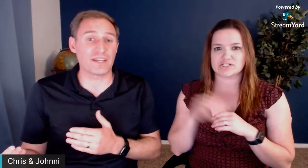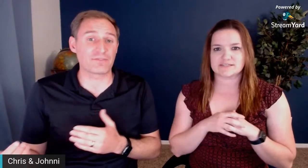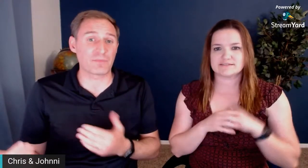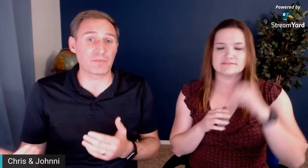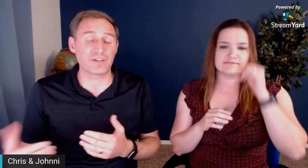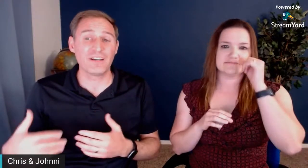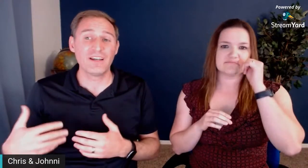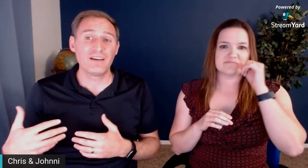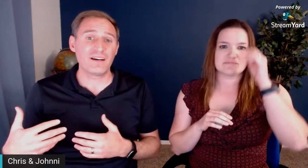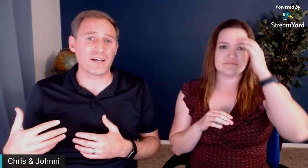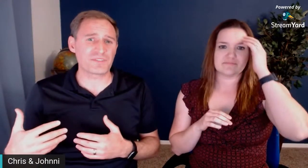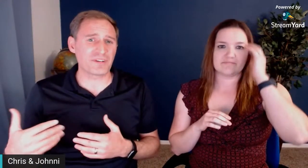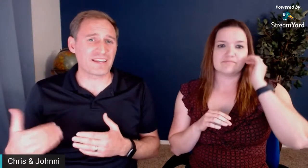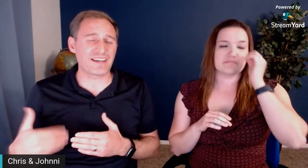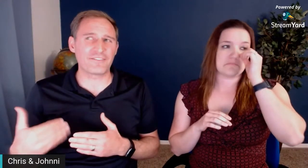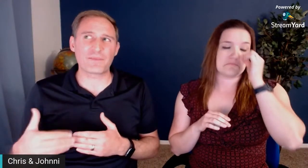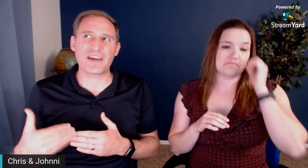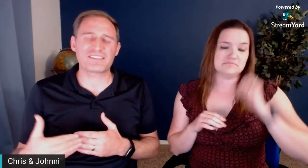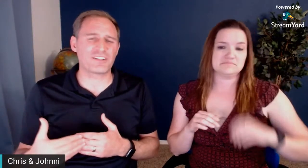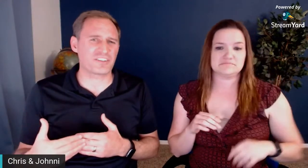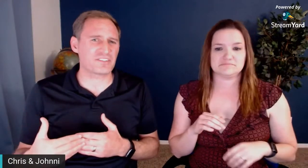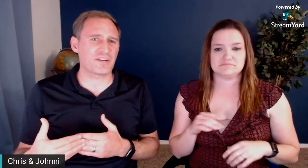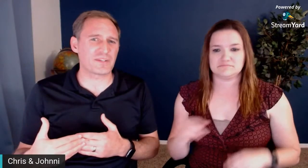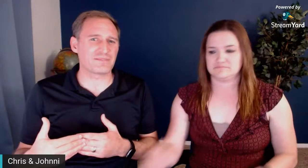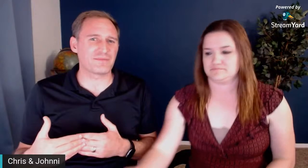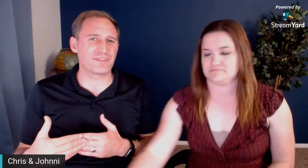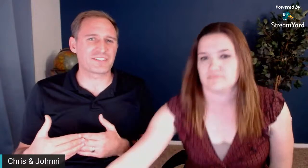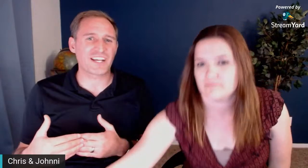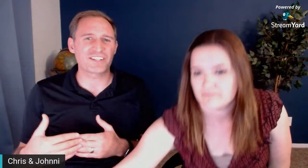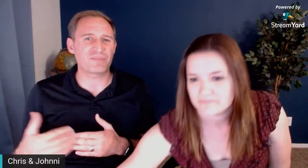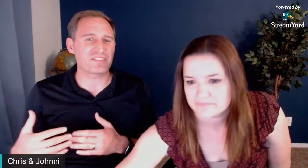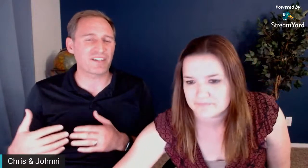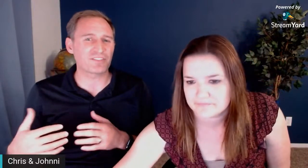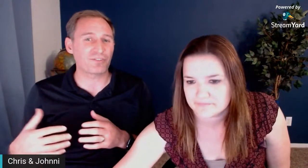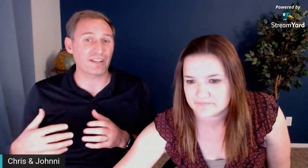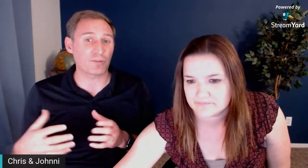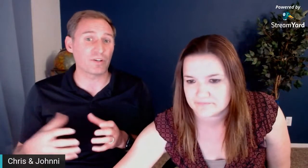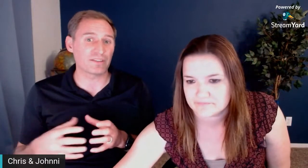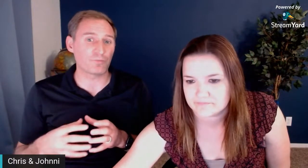and remember um so i the past year or so i've been uh challenging myself to create like one